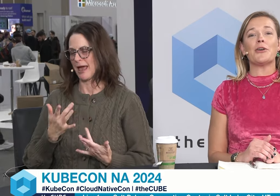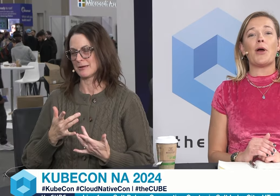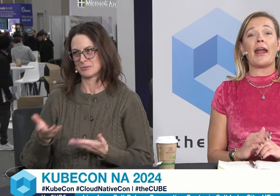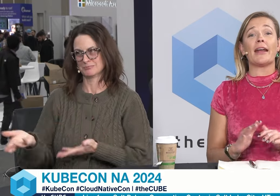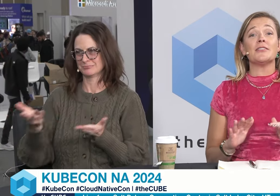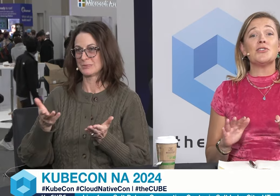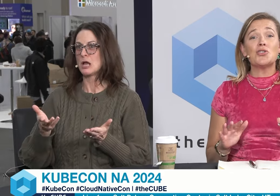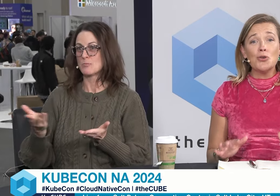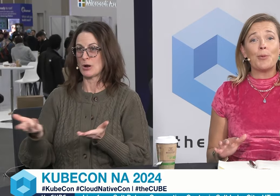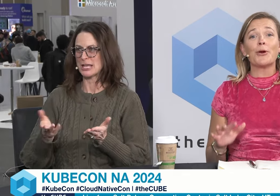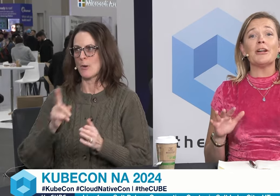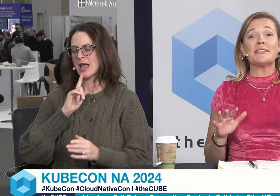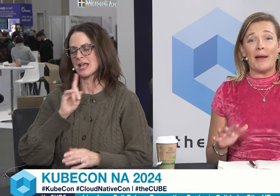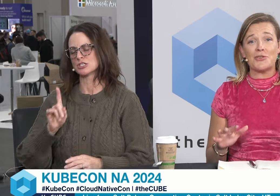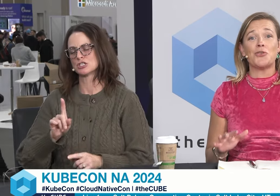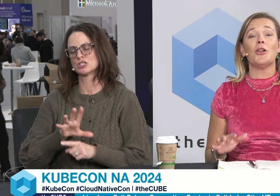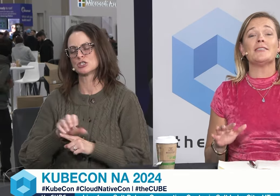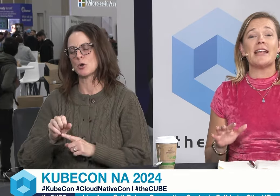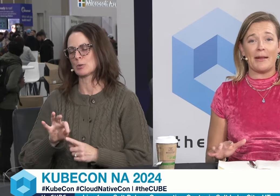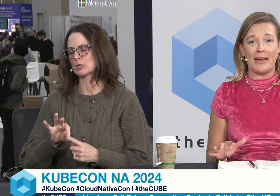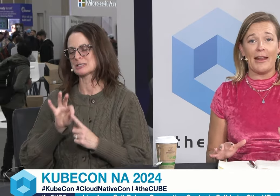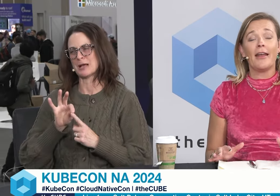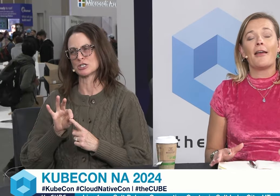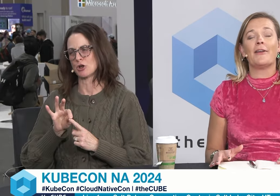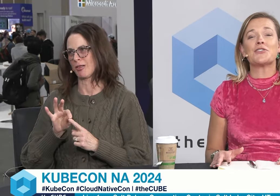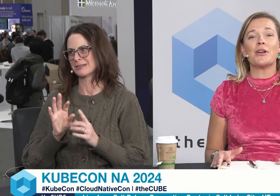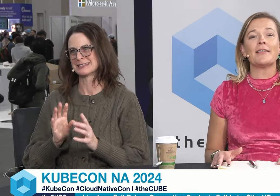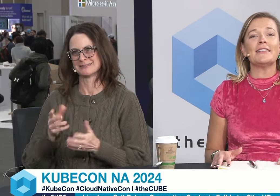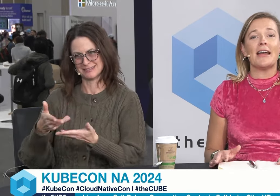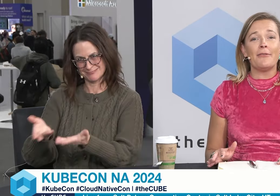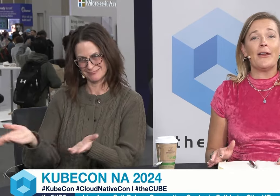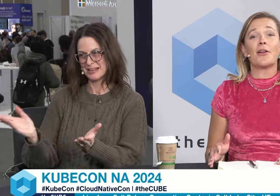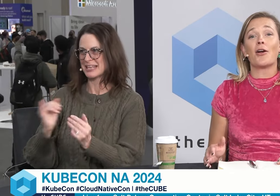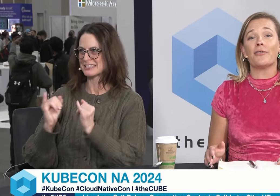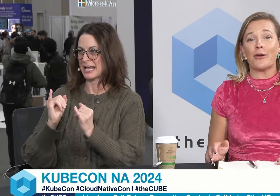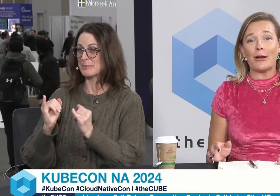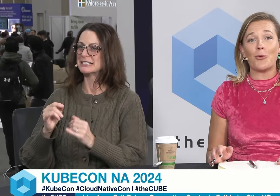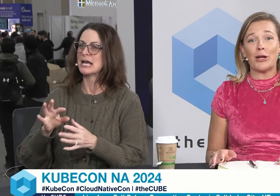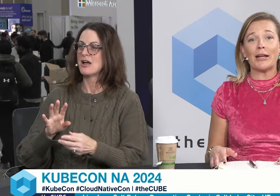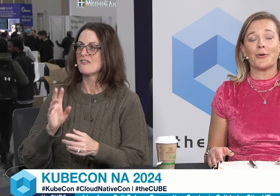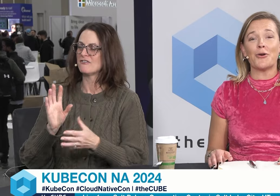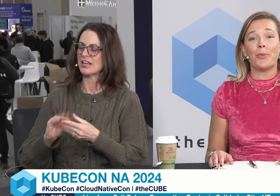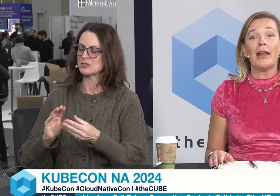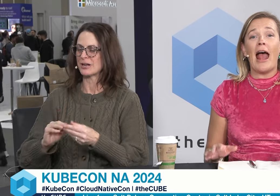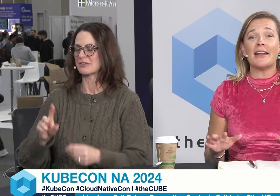to bring you a super special segment featuring the Deaf and Hard of Hearing Working Group